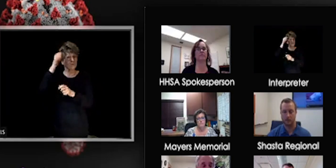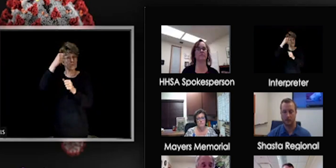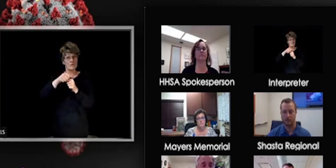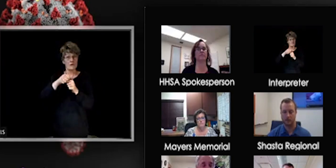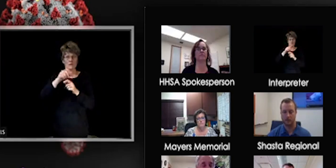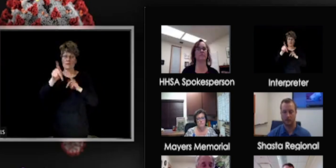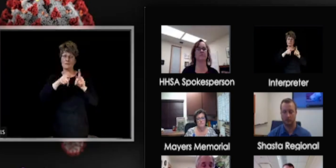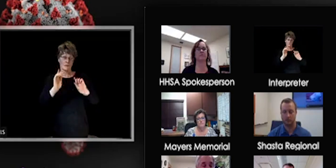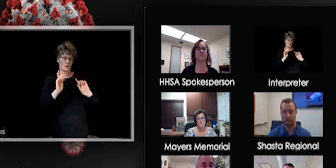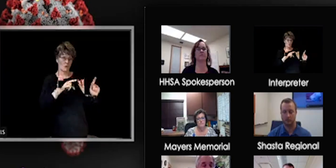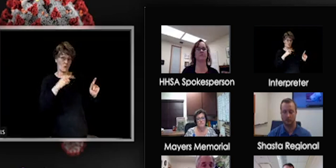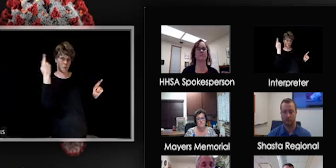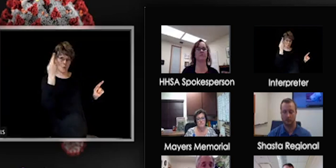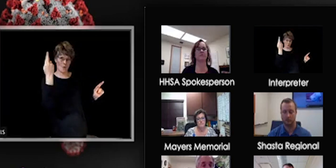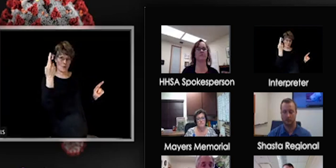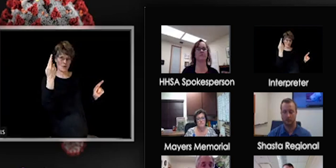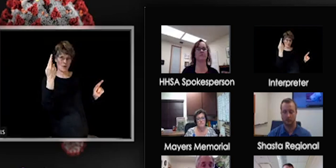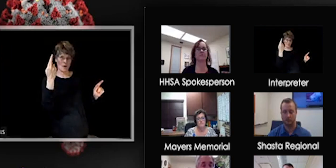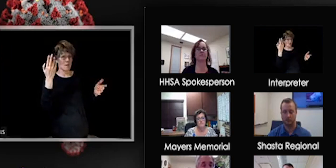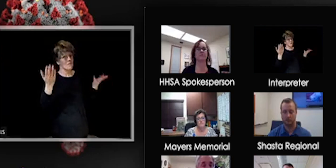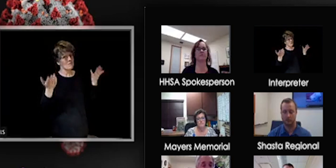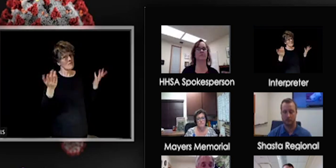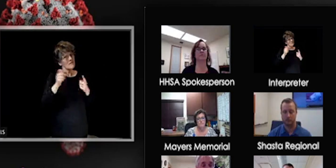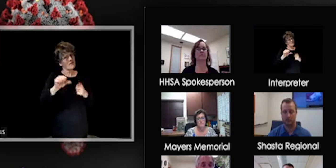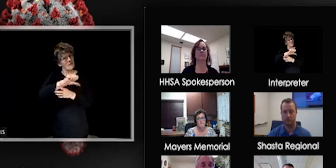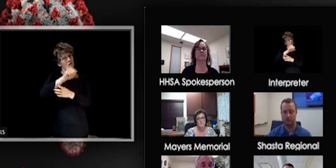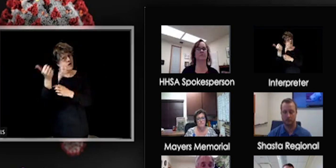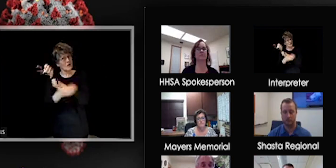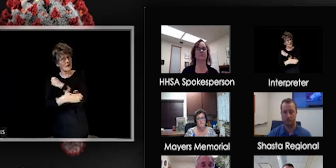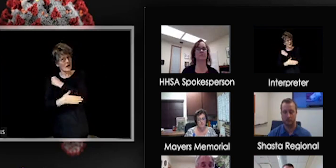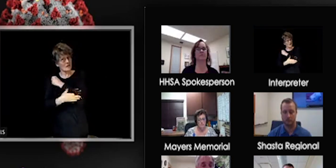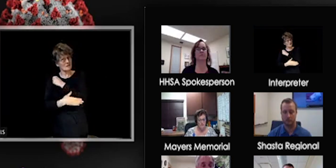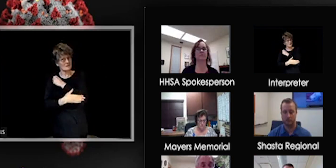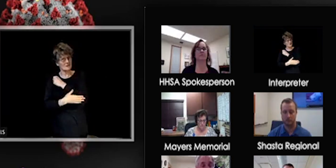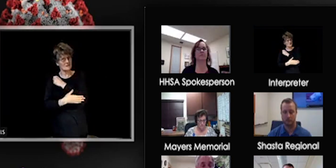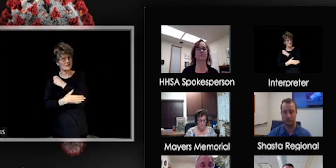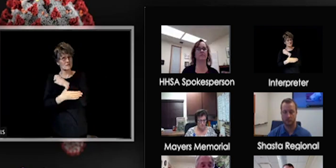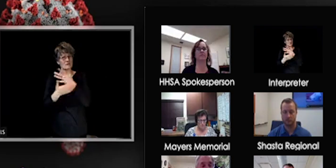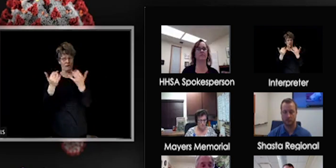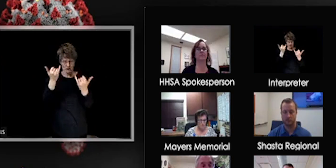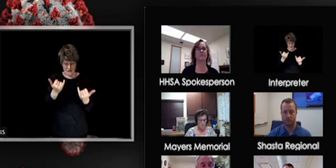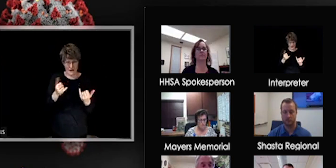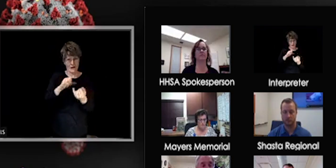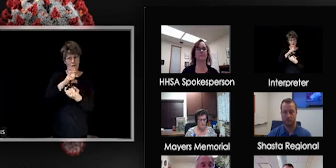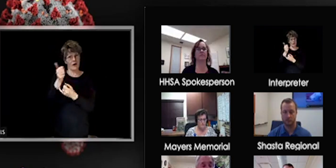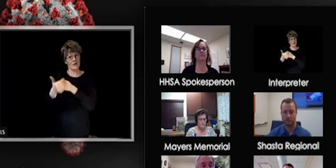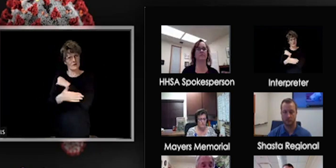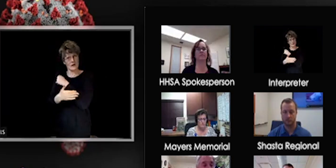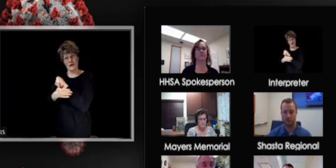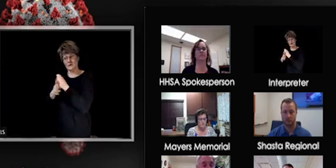are being found in other North State counties may also be related to the rodeo, whether